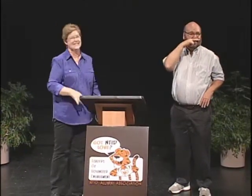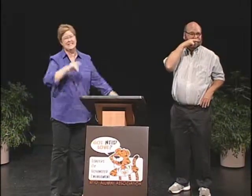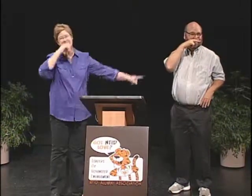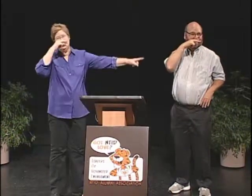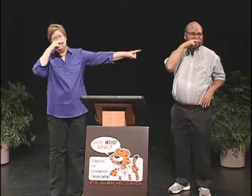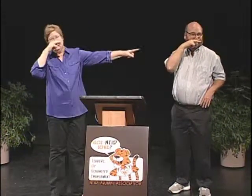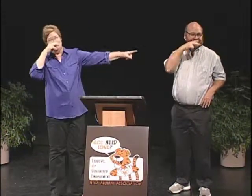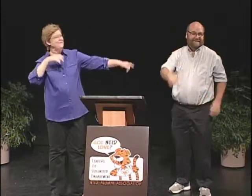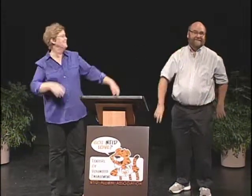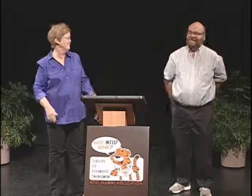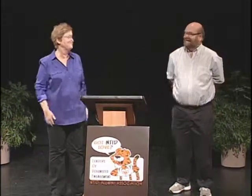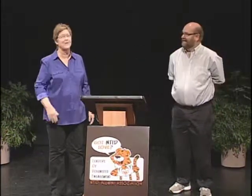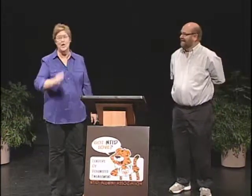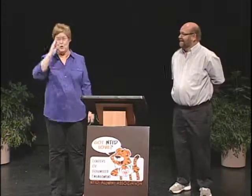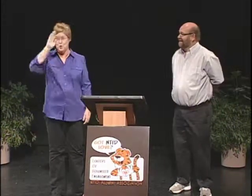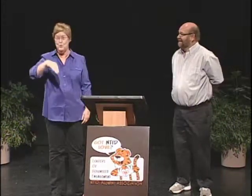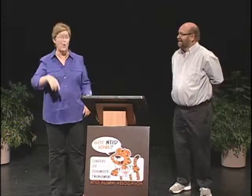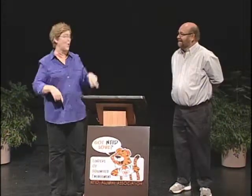And we were the kids. And he was a kid.